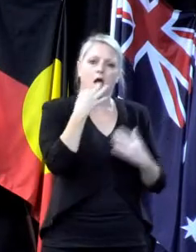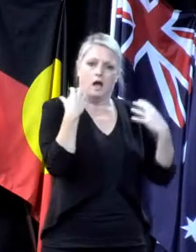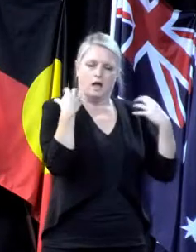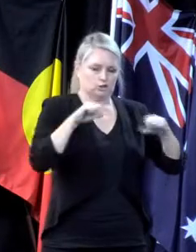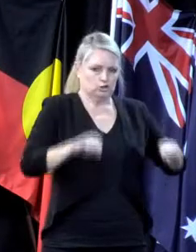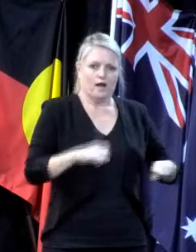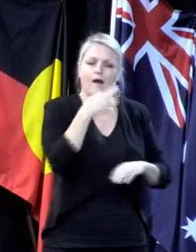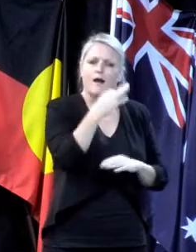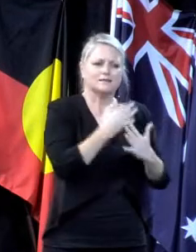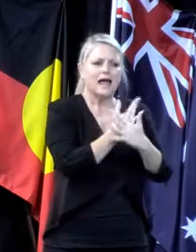How many students are there?